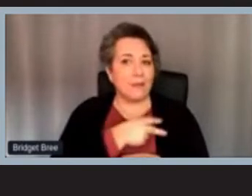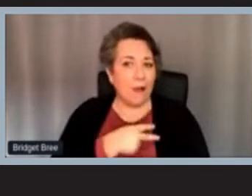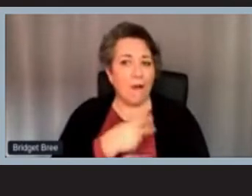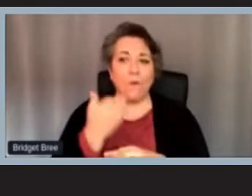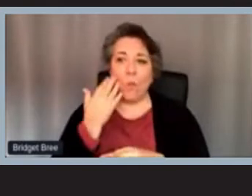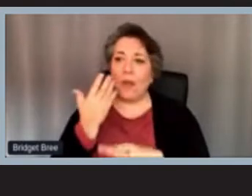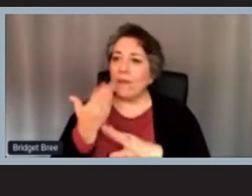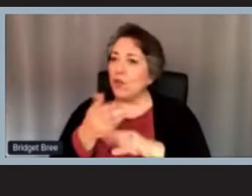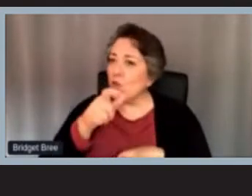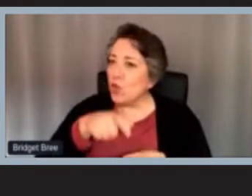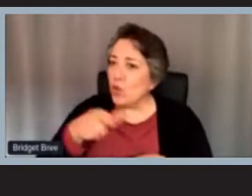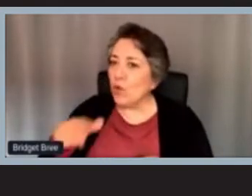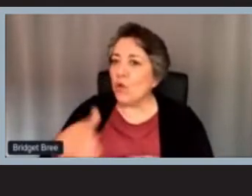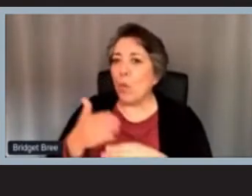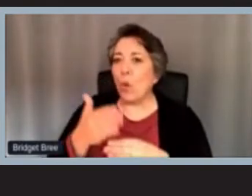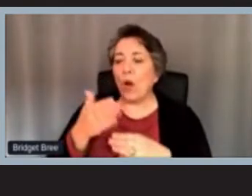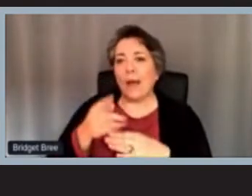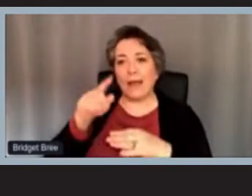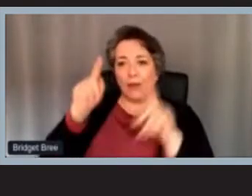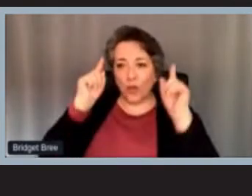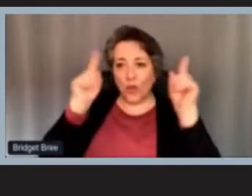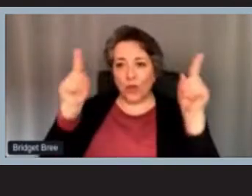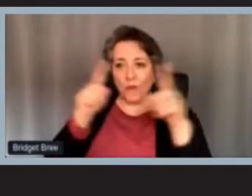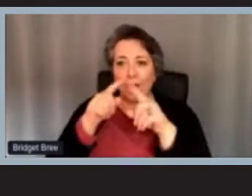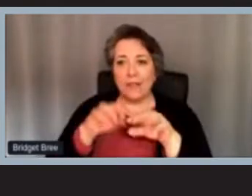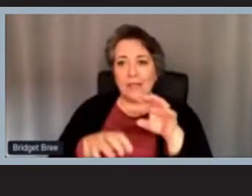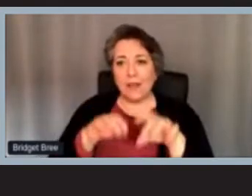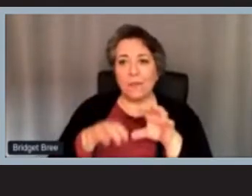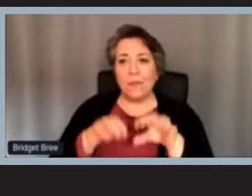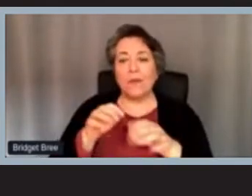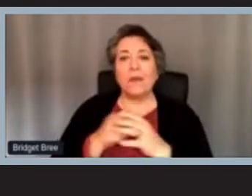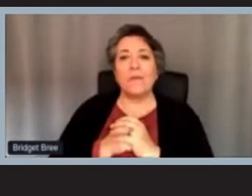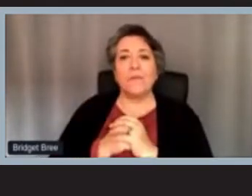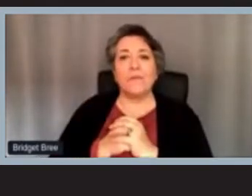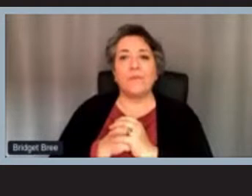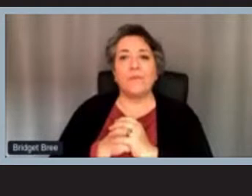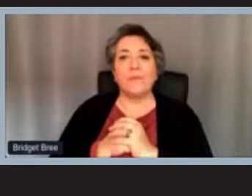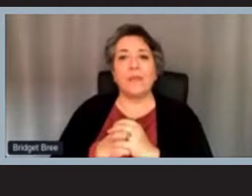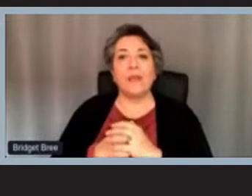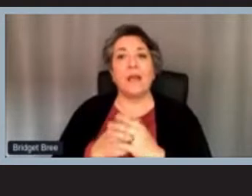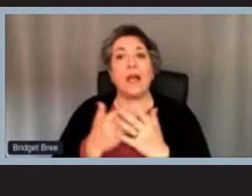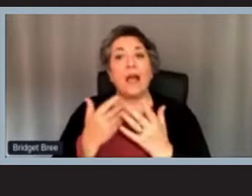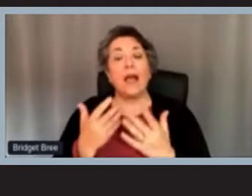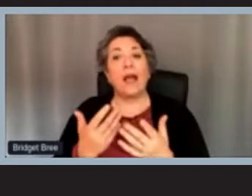I’ve also shared an anonymised implementation plan that other organisations can use to make